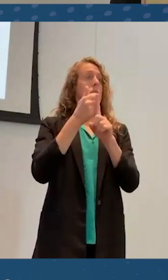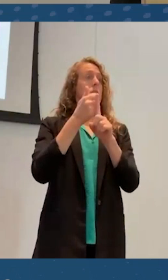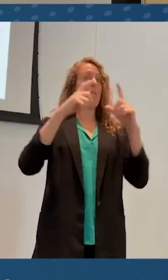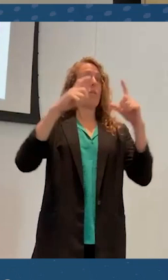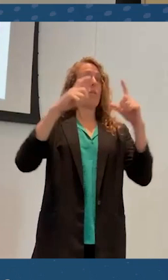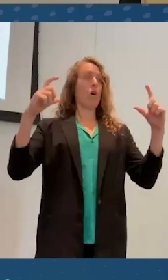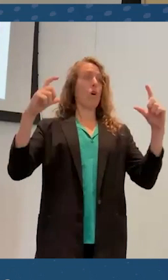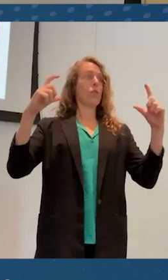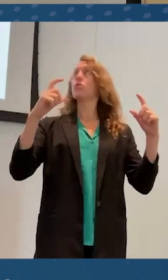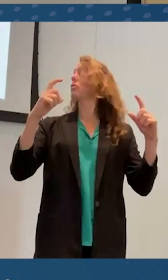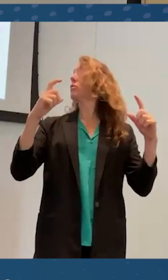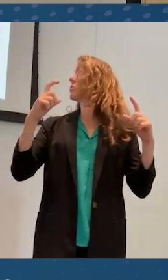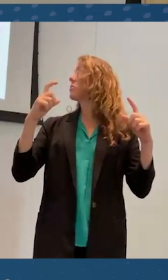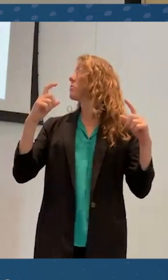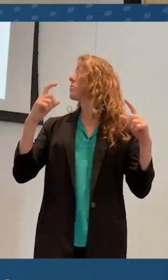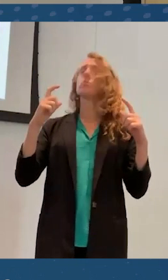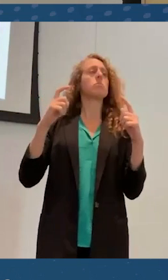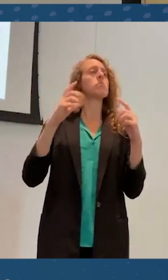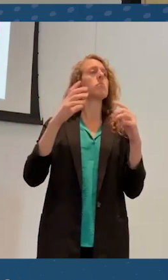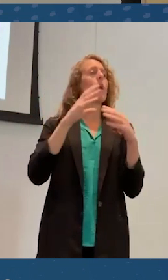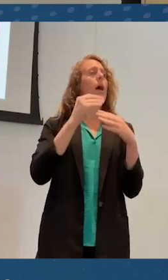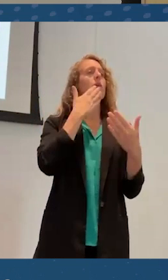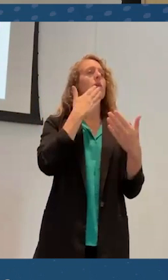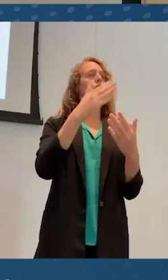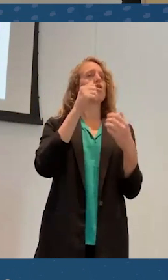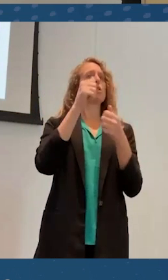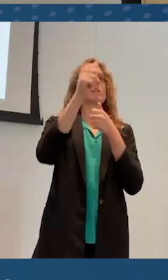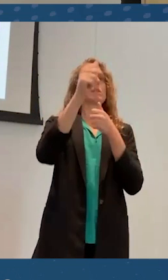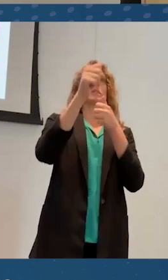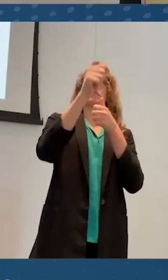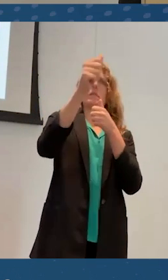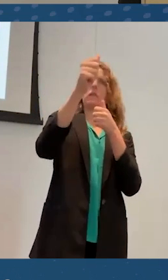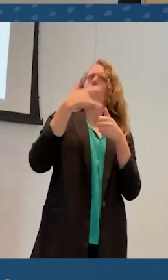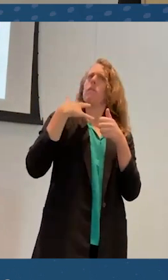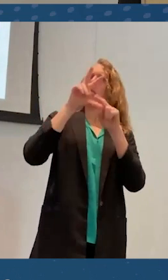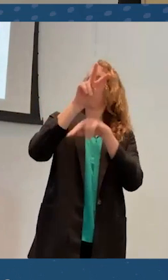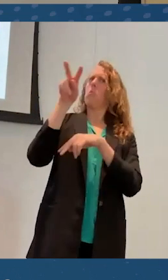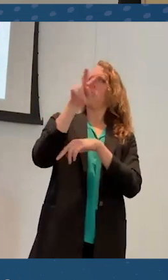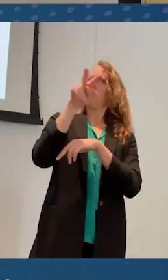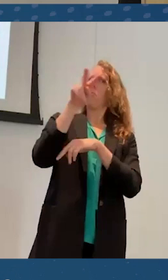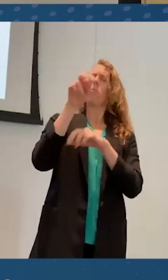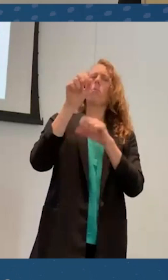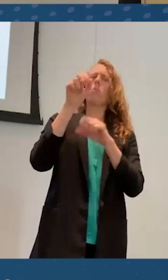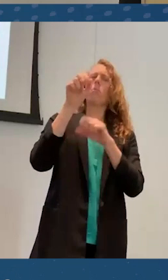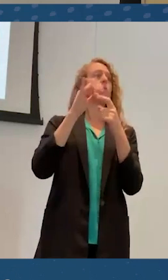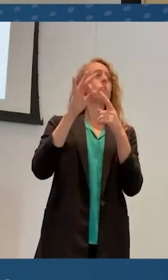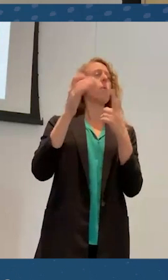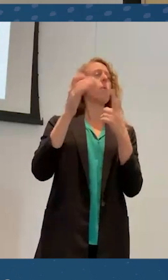distance, what do we do if the user is looking somewhere other than at the speaker?